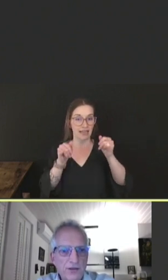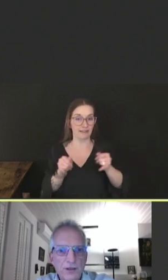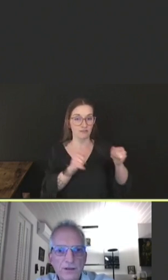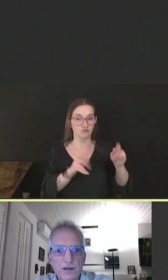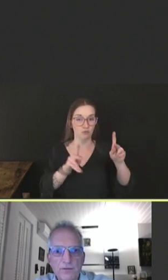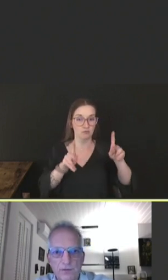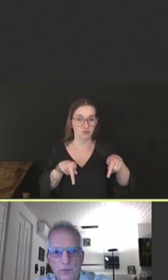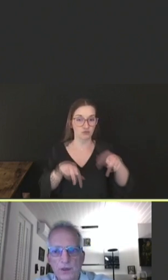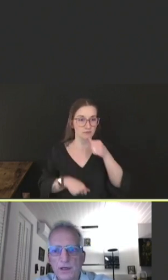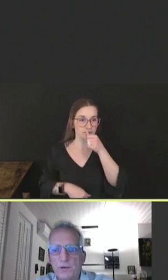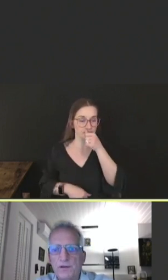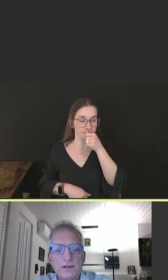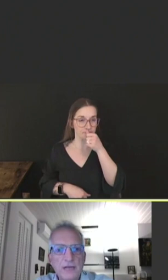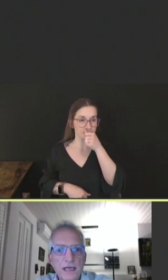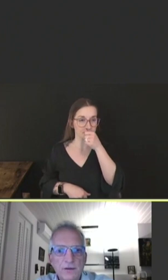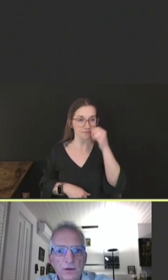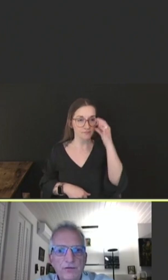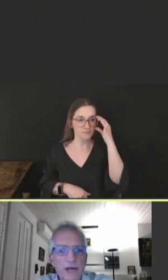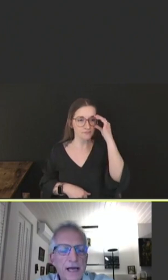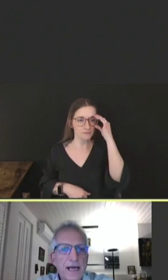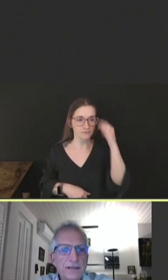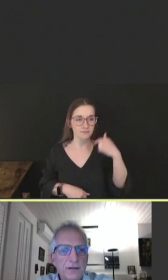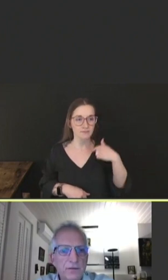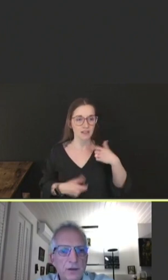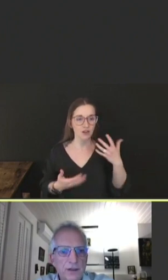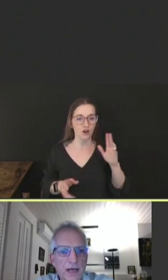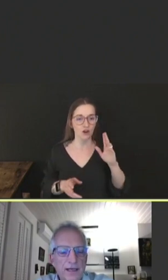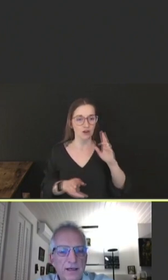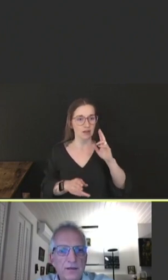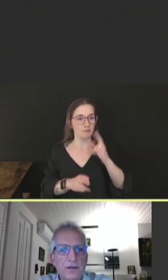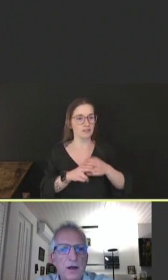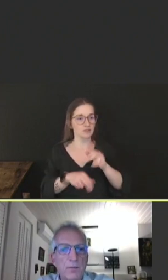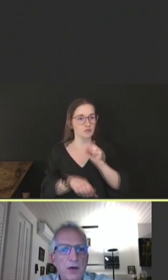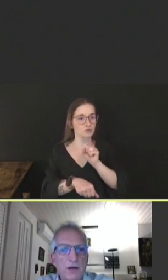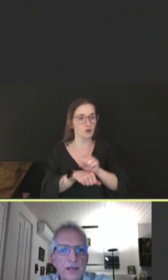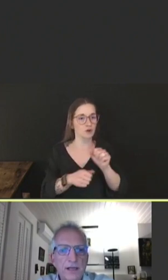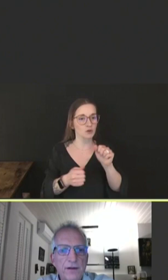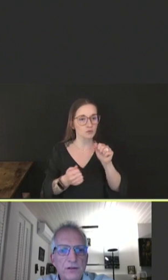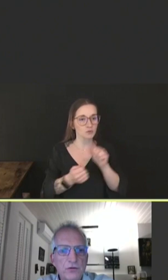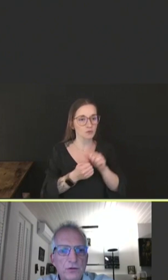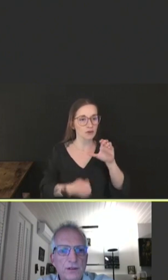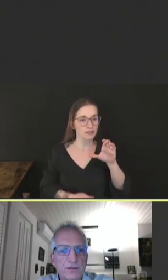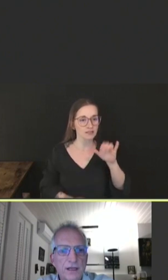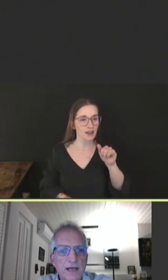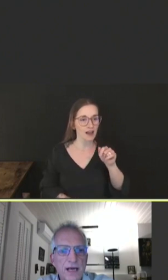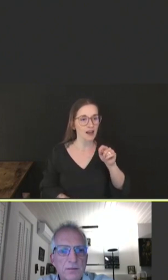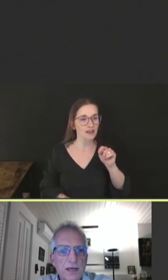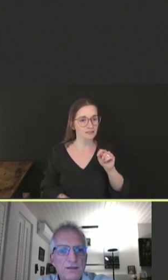I mentioned working with Ziyad on the VA. We also had a private health insurance database